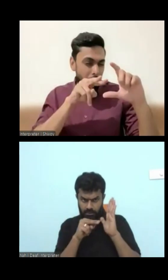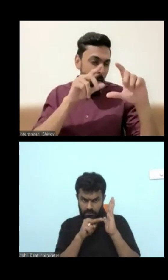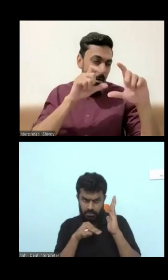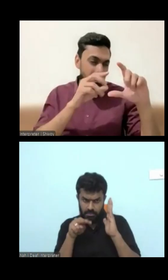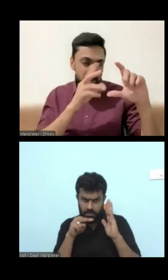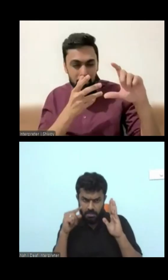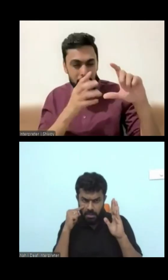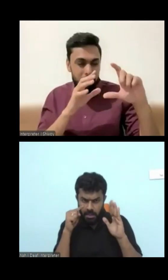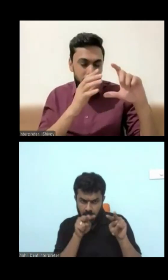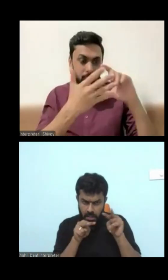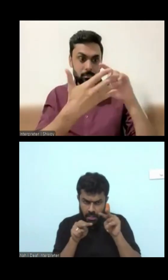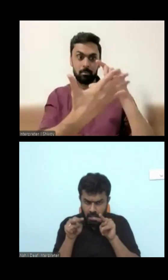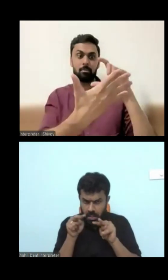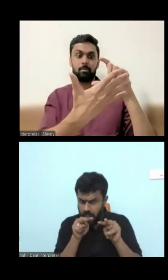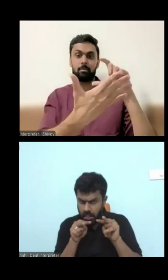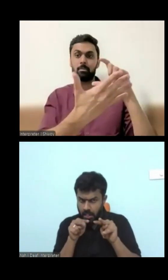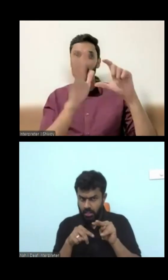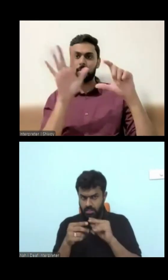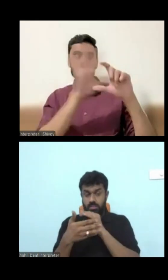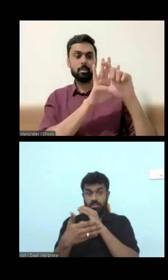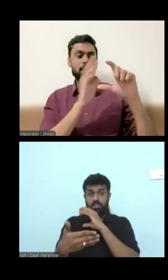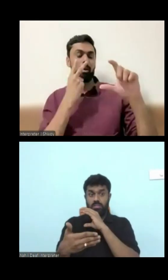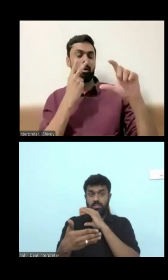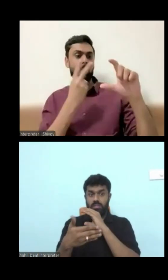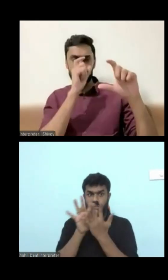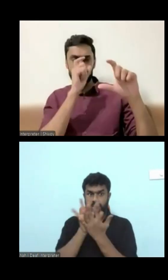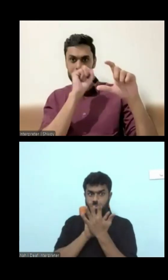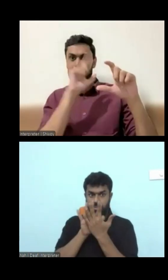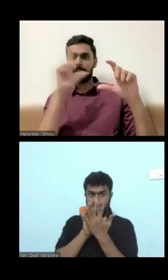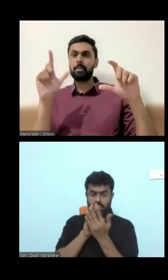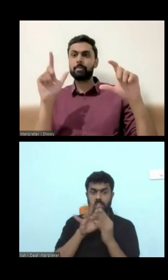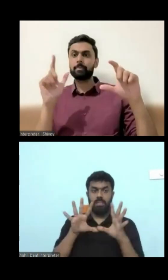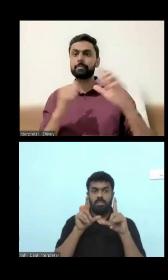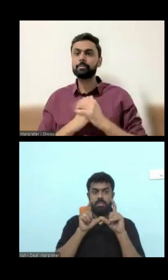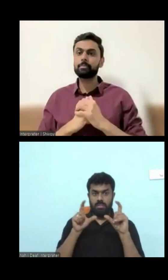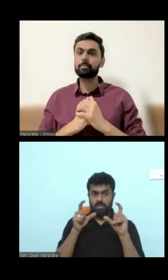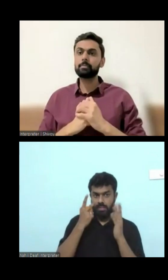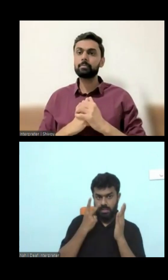So, then you can easily switch to dark mode and see whatever is there. And then, for example, if you are a hearing impaired person.